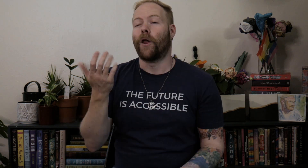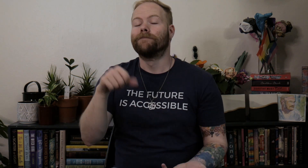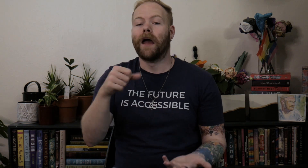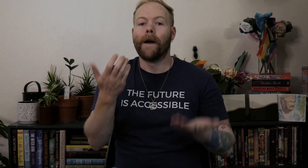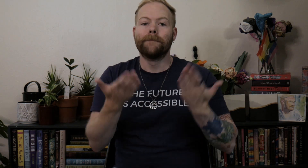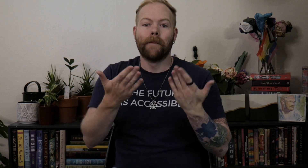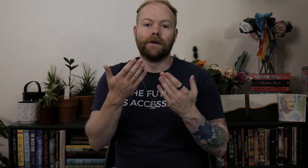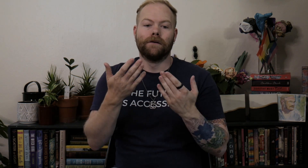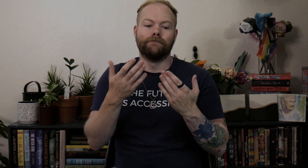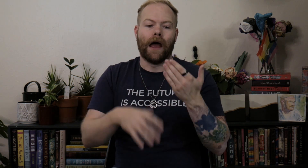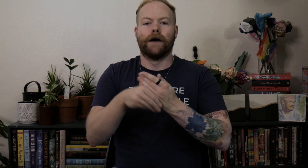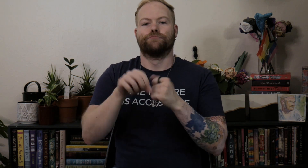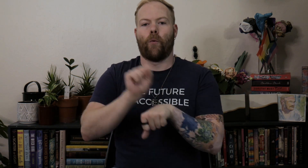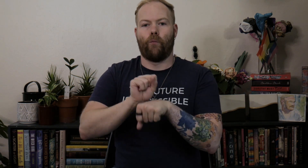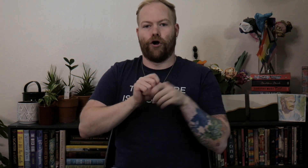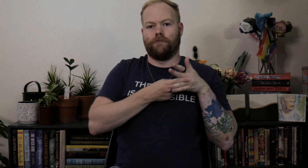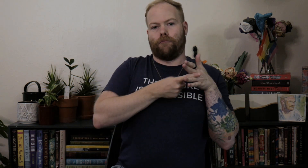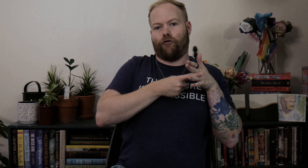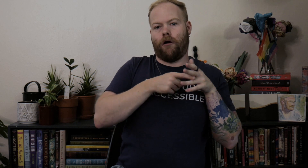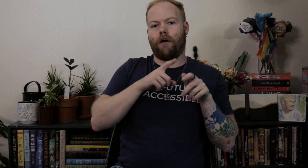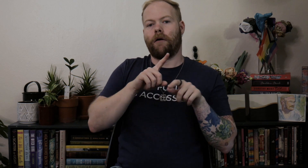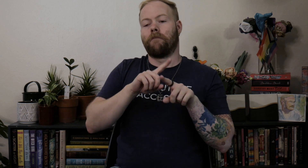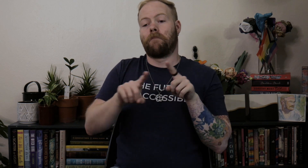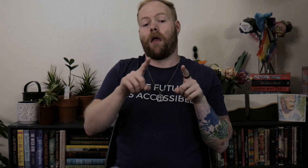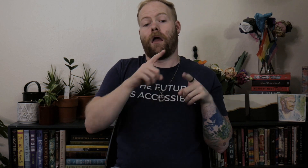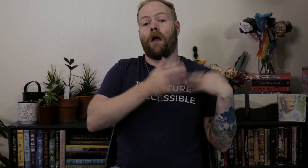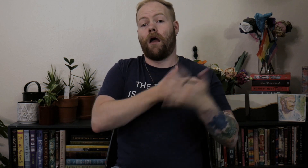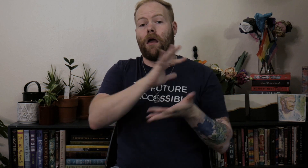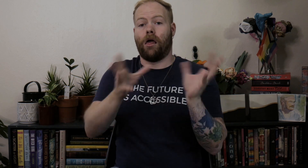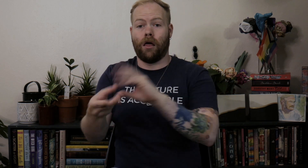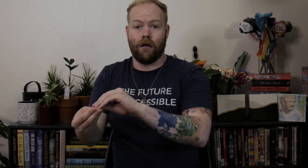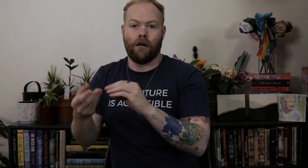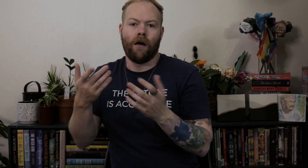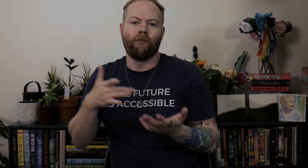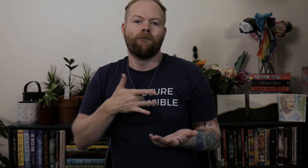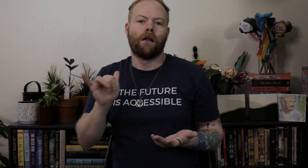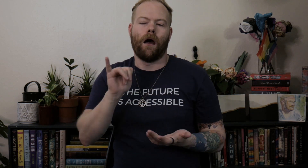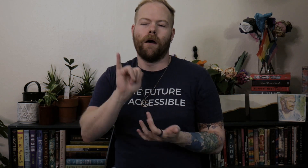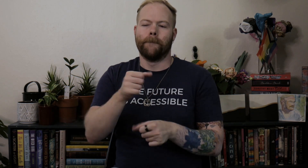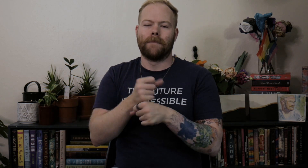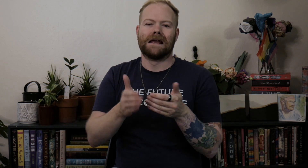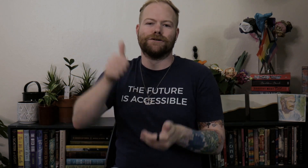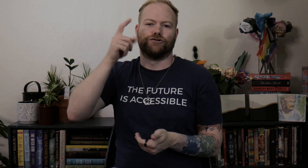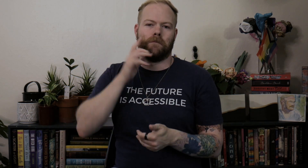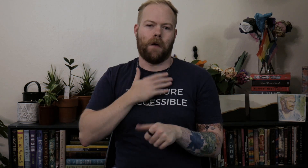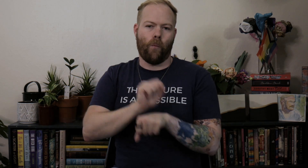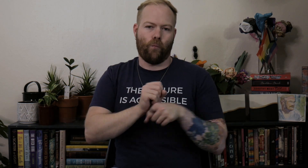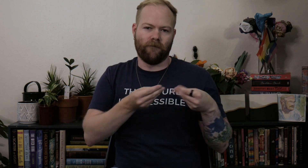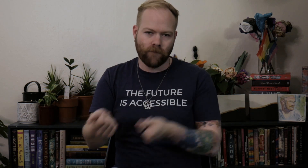So yeah, it might be a little extra work upfront, but when it all comes together, I feel like that makes it easier for my workflow.